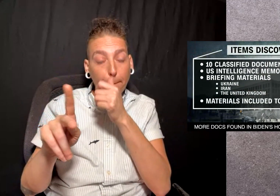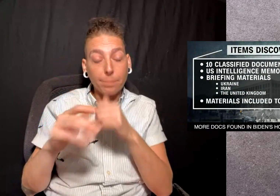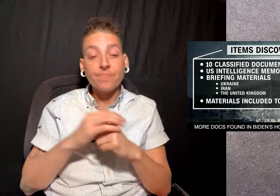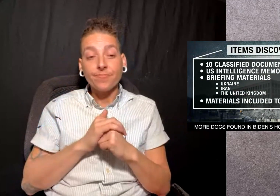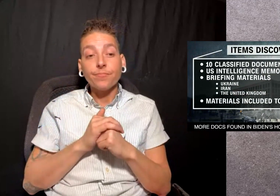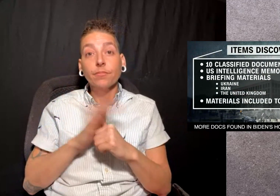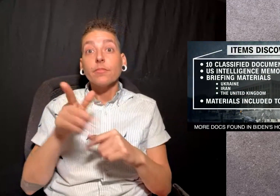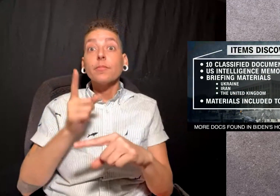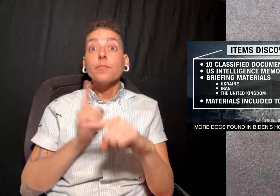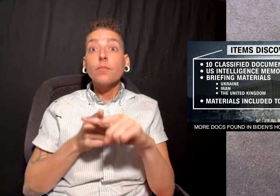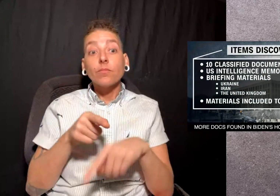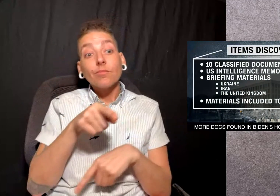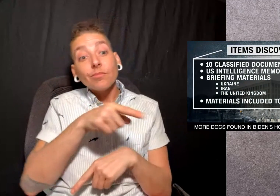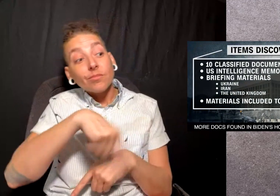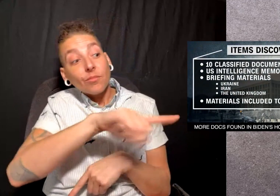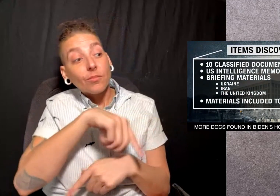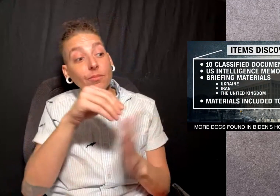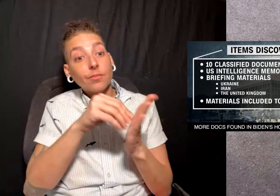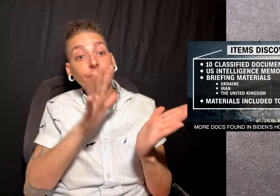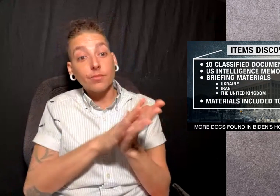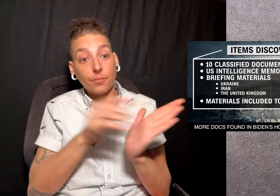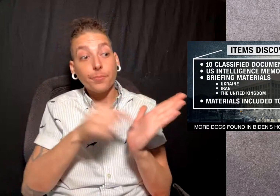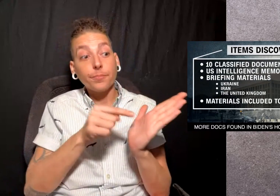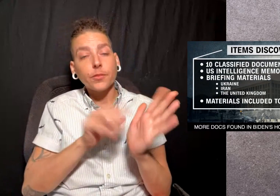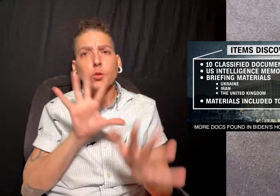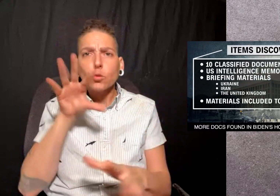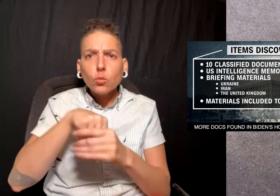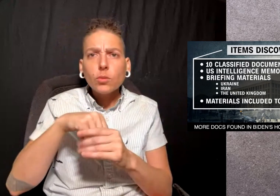and those documents included top secret files